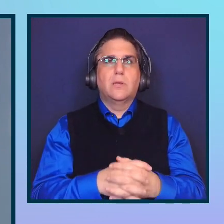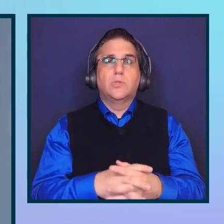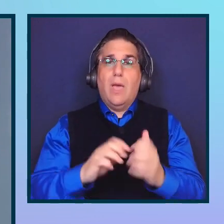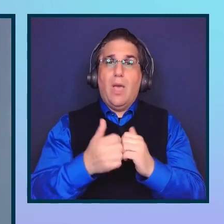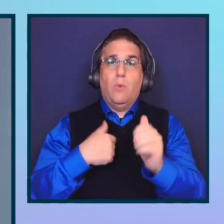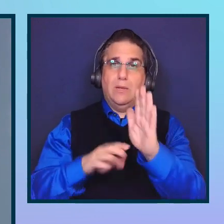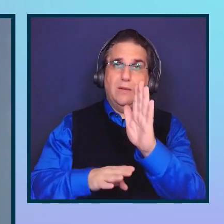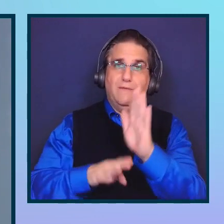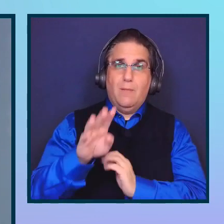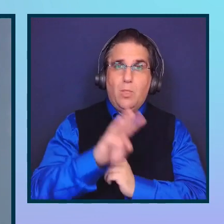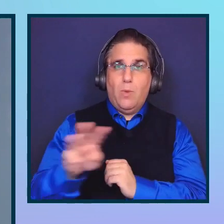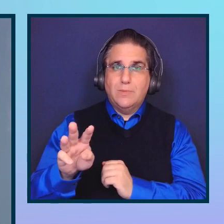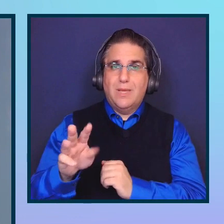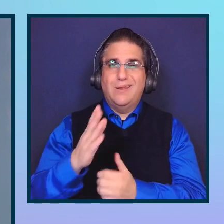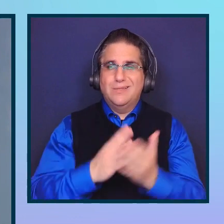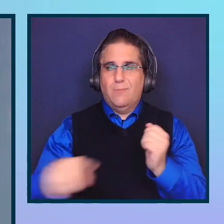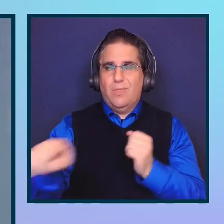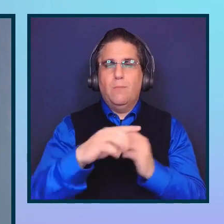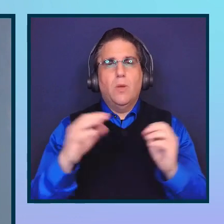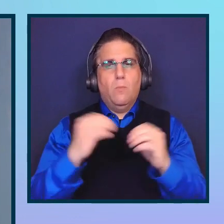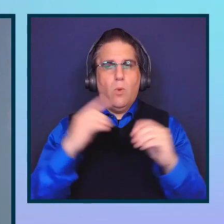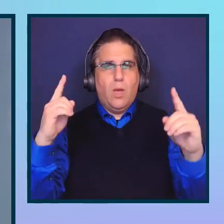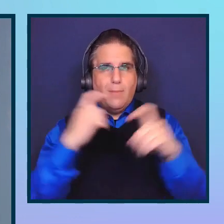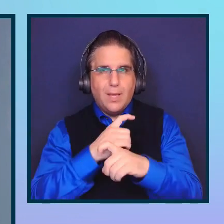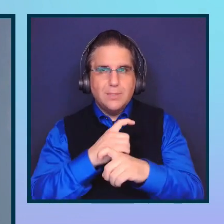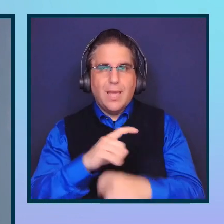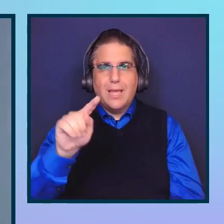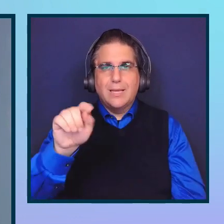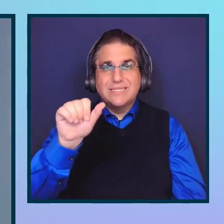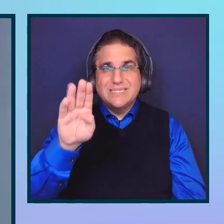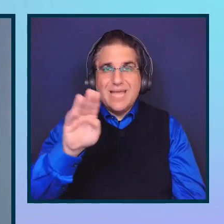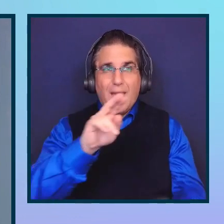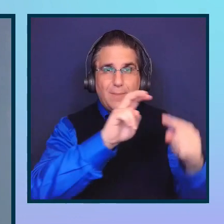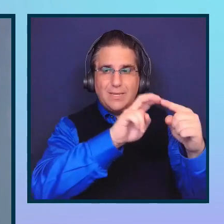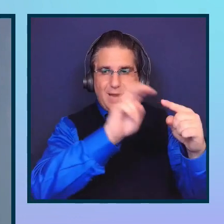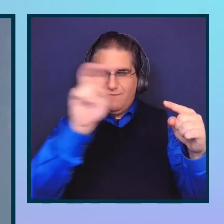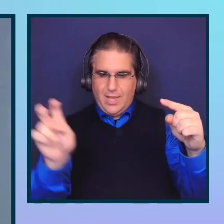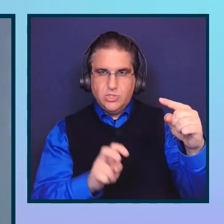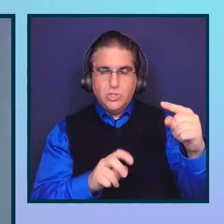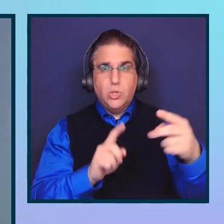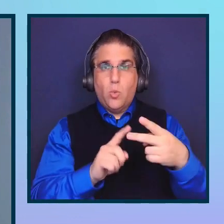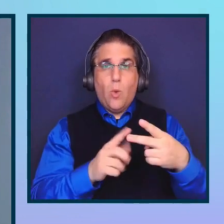but there are some that are more complex, tap navigation or like custom components that we introduce in the website,